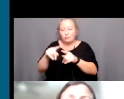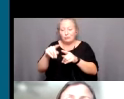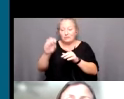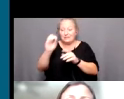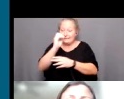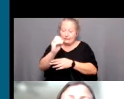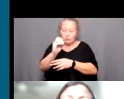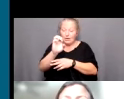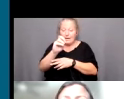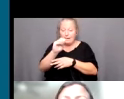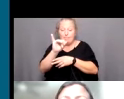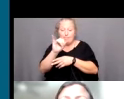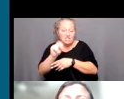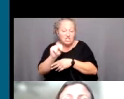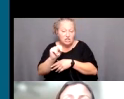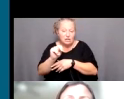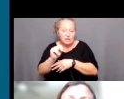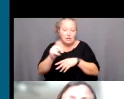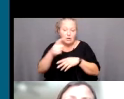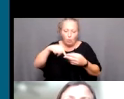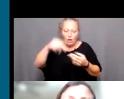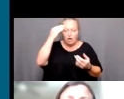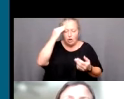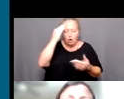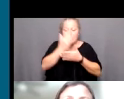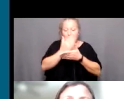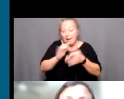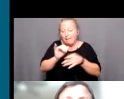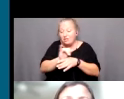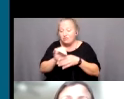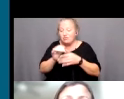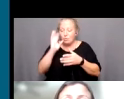Especially as we move towards zero emission, we know some industries are